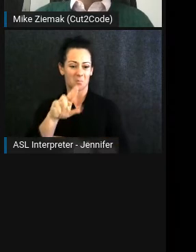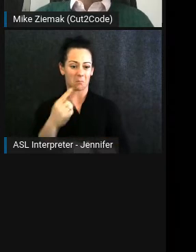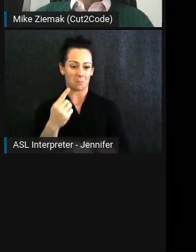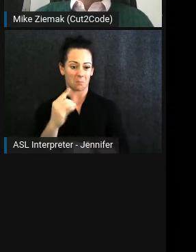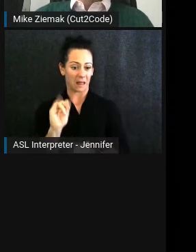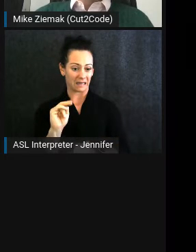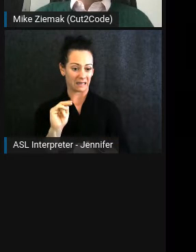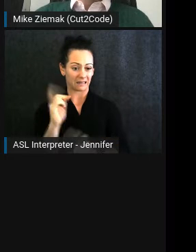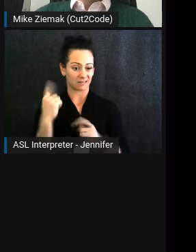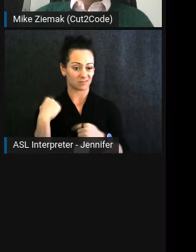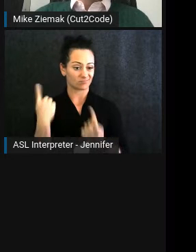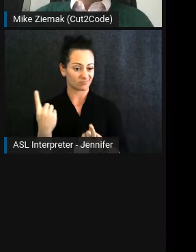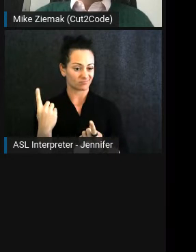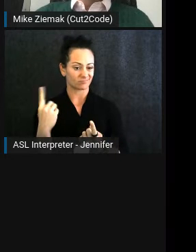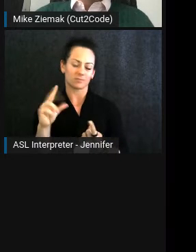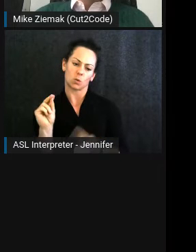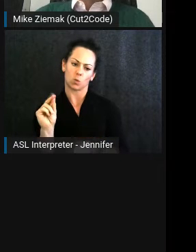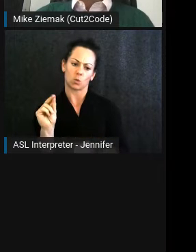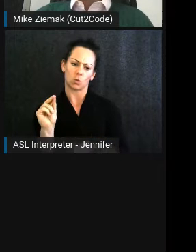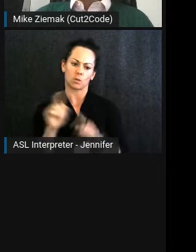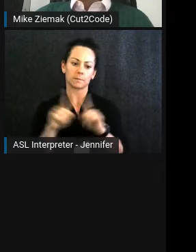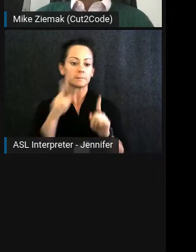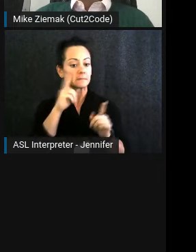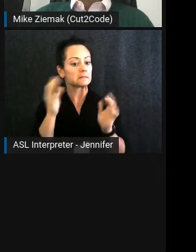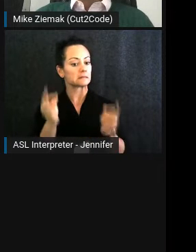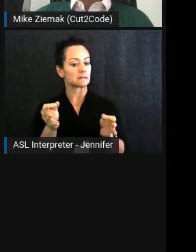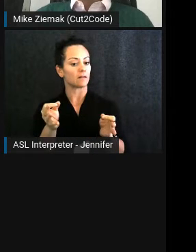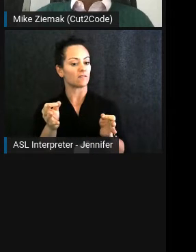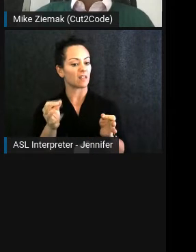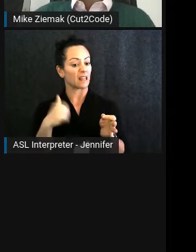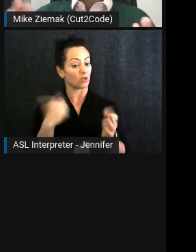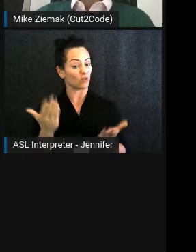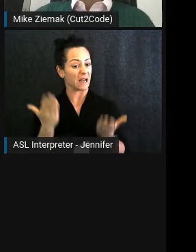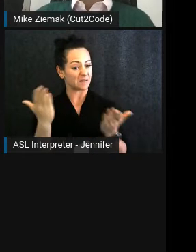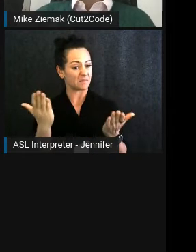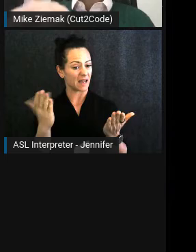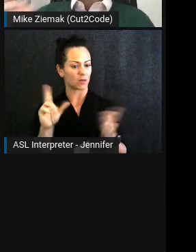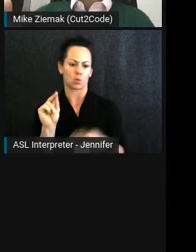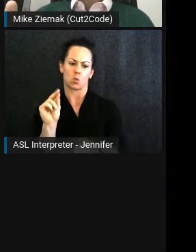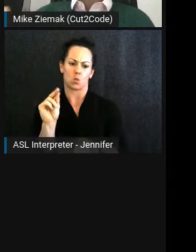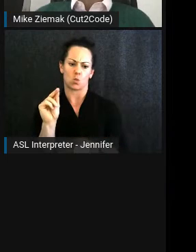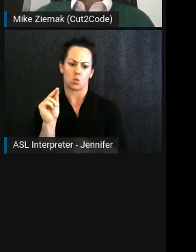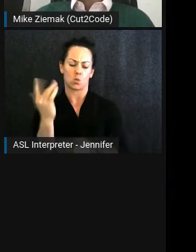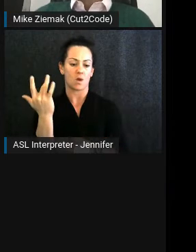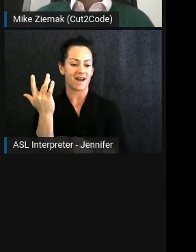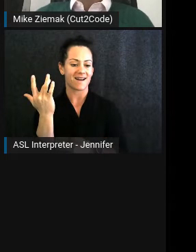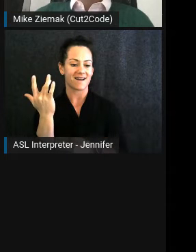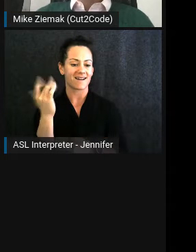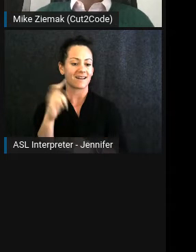and it's definitely not something that I would recommend because of the fact that it's not easily accessible.